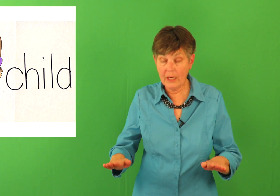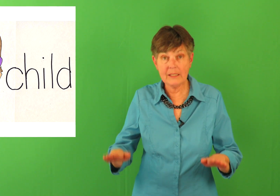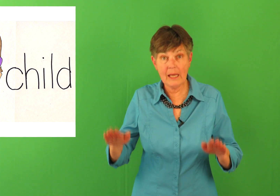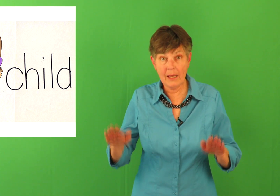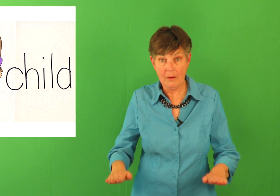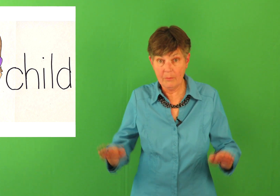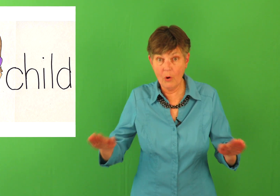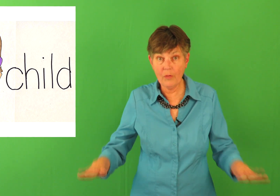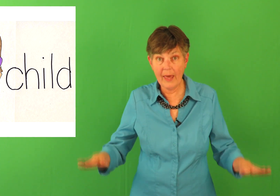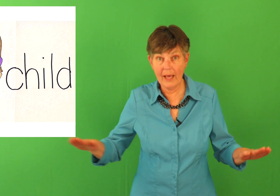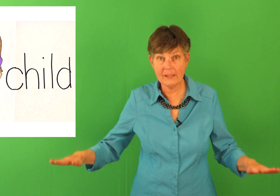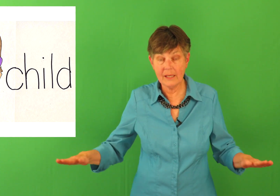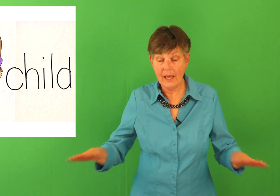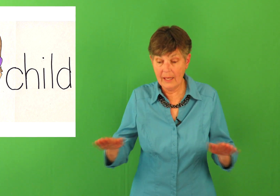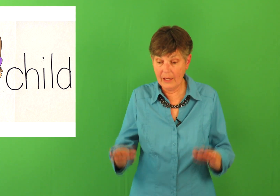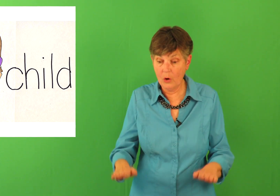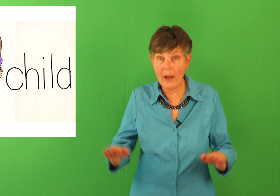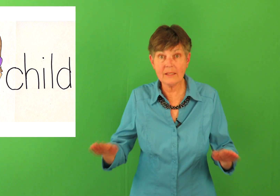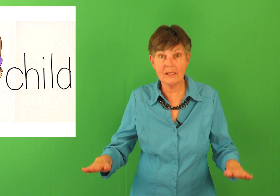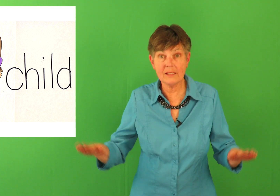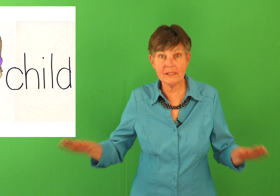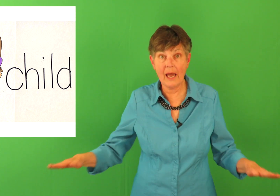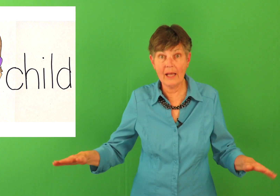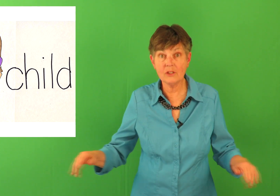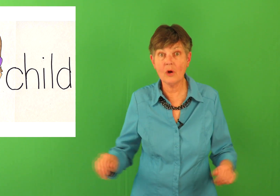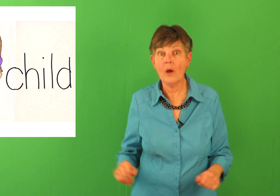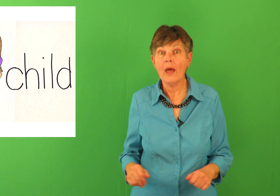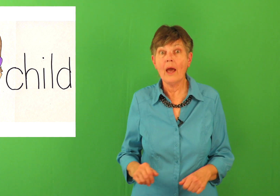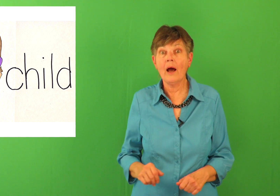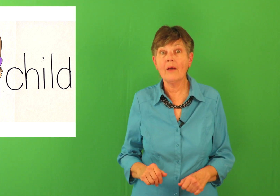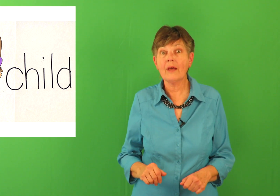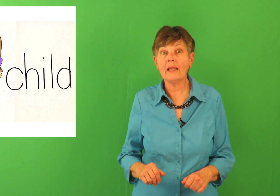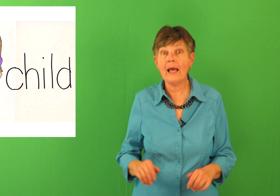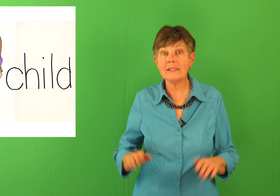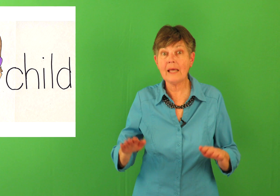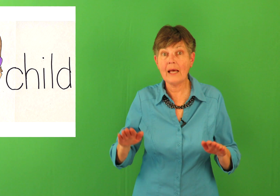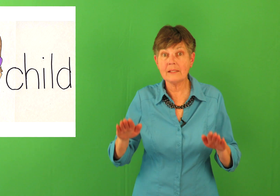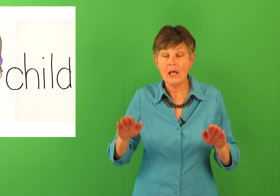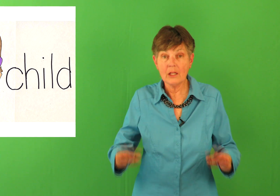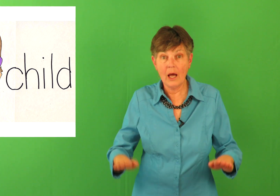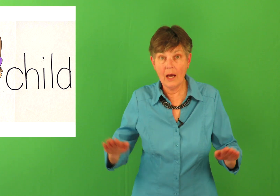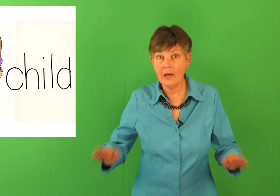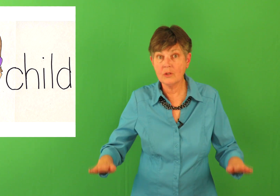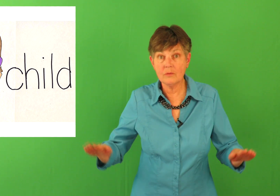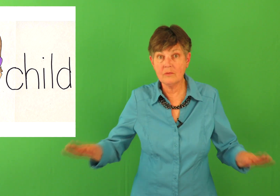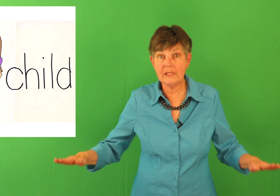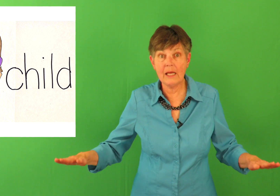going to take both hands and let go out to this side so the class has ten